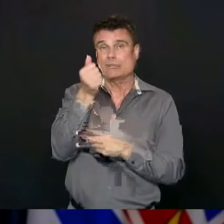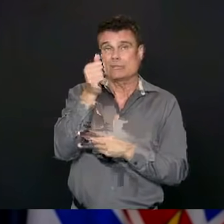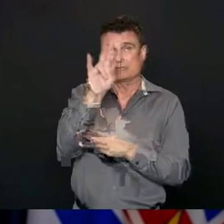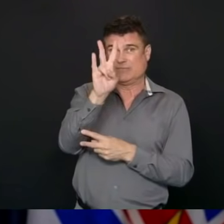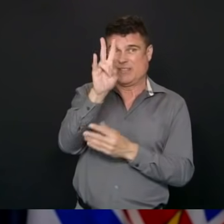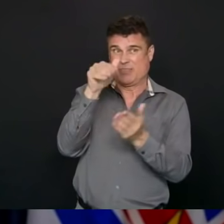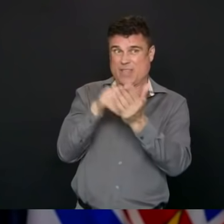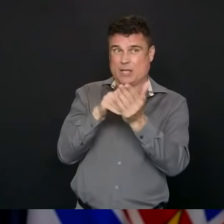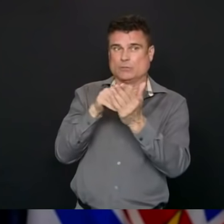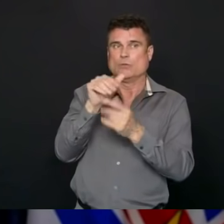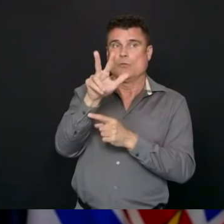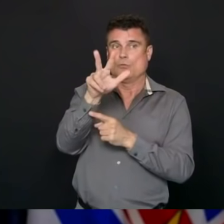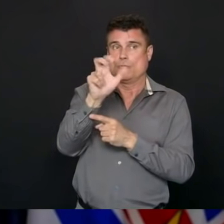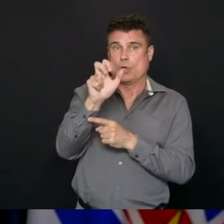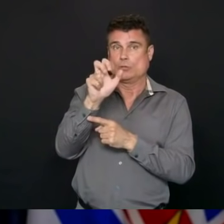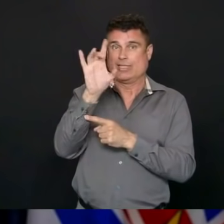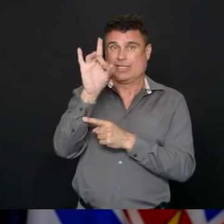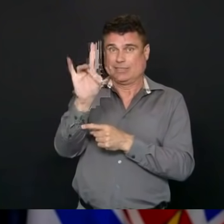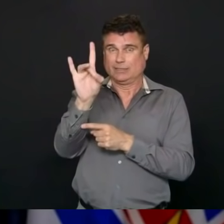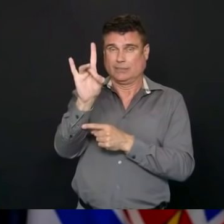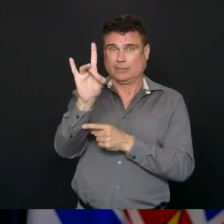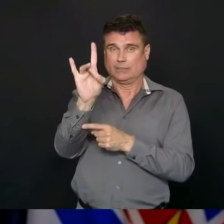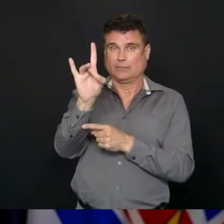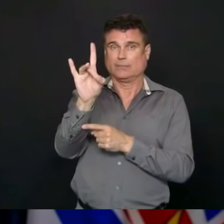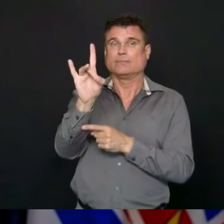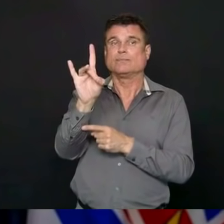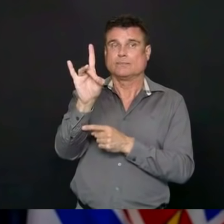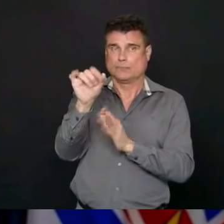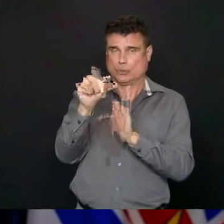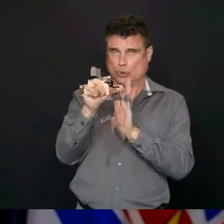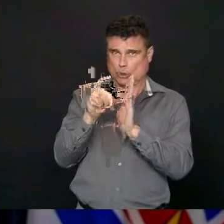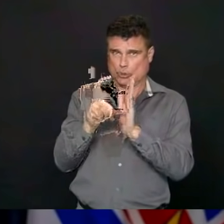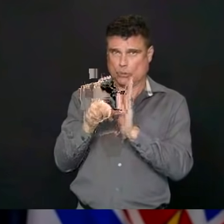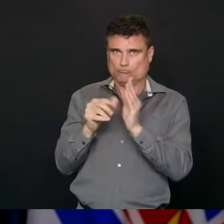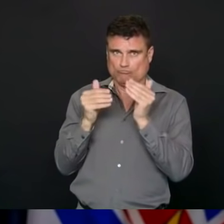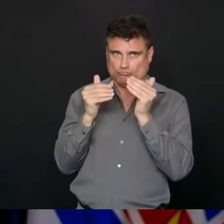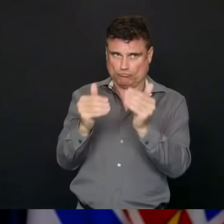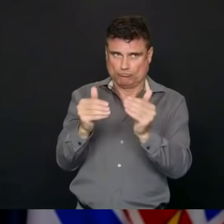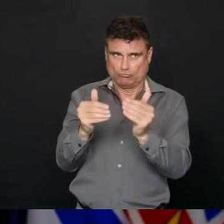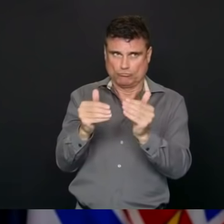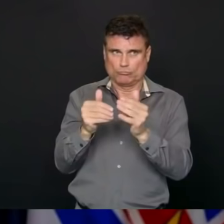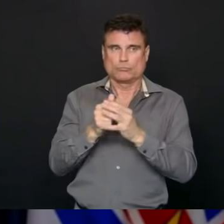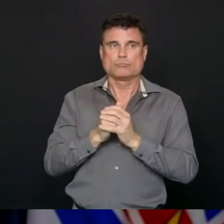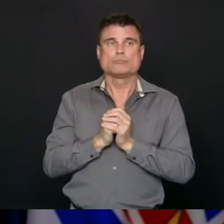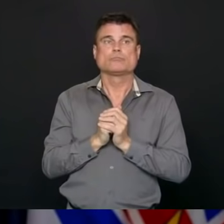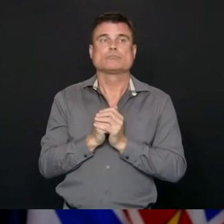system we have completed 17,308 surgeries,